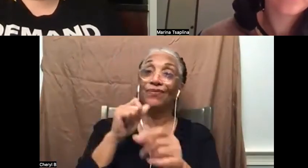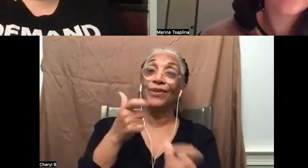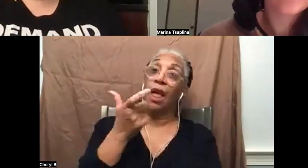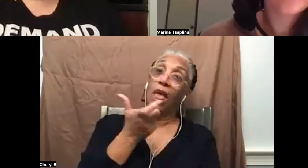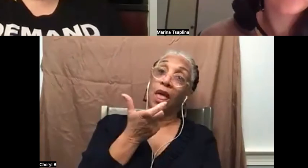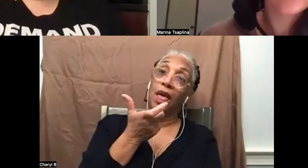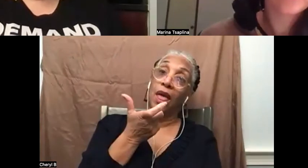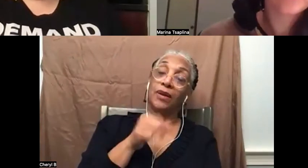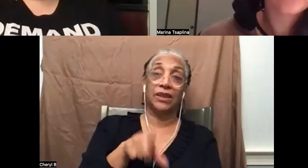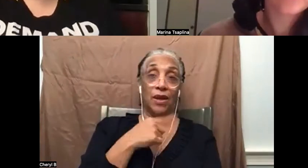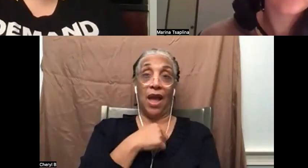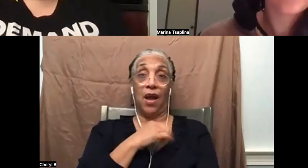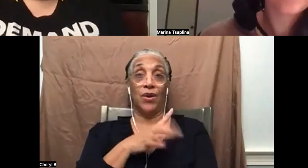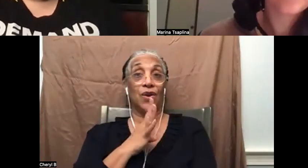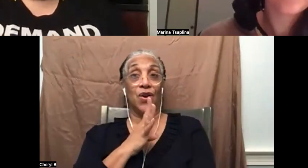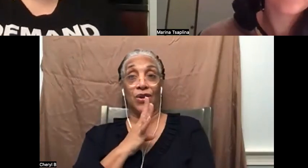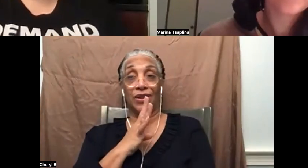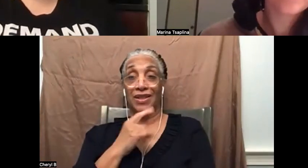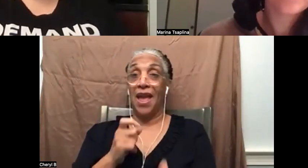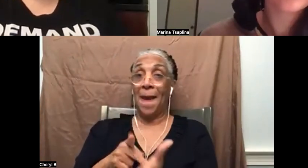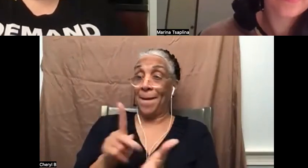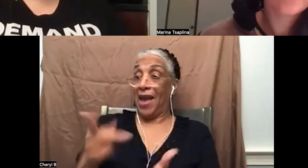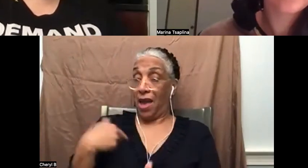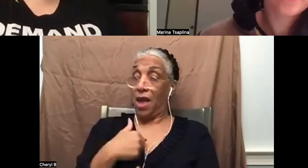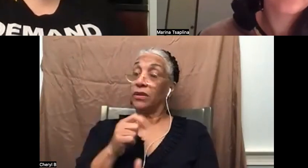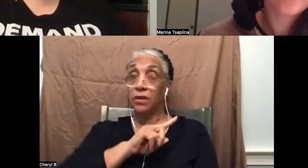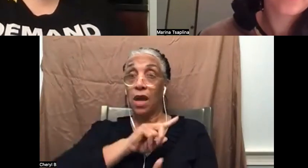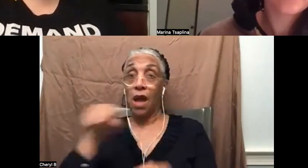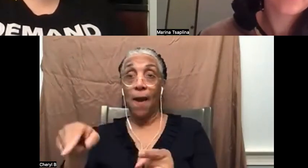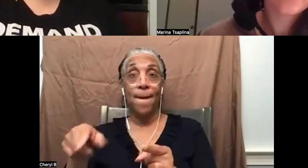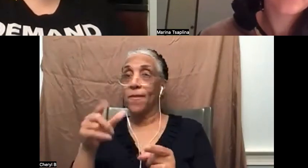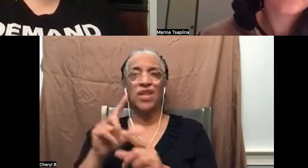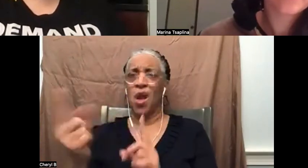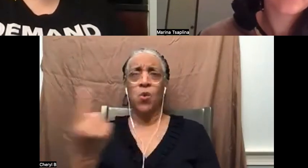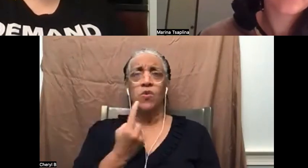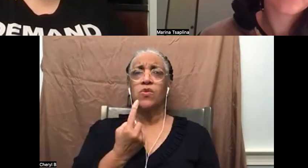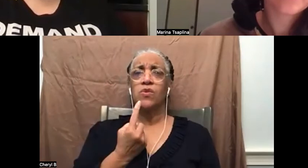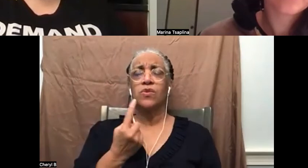our movies. Pay us to come to talks. Don't just come asking for free labor over and over